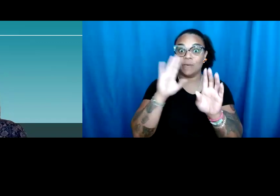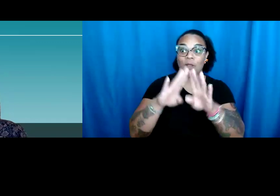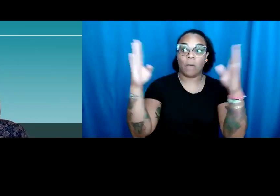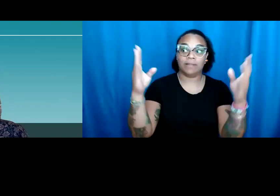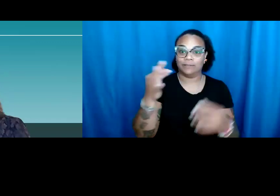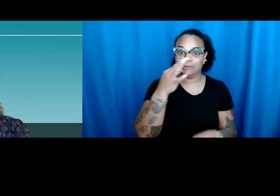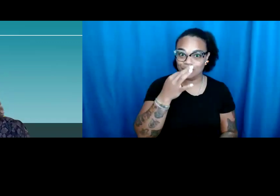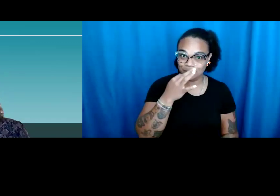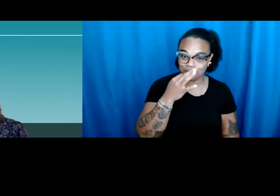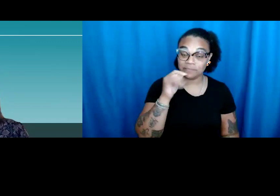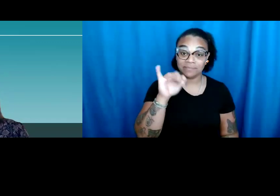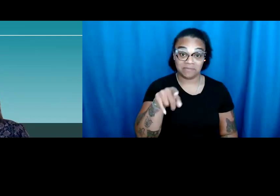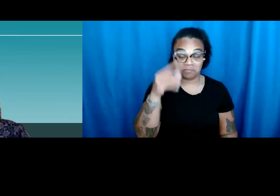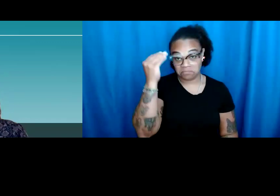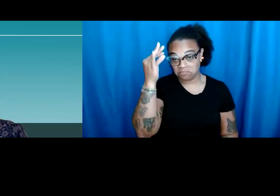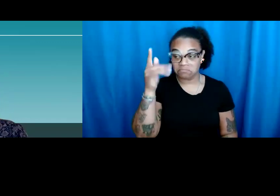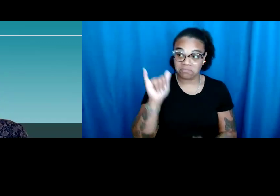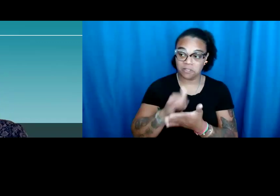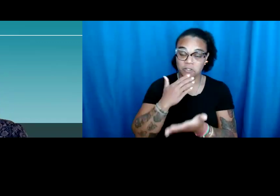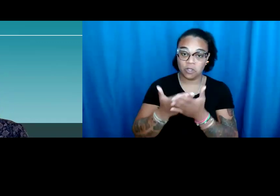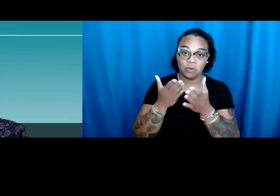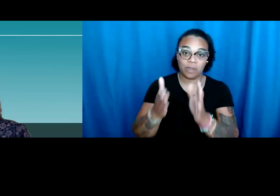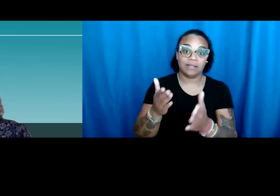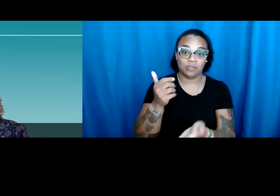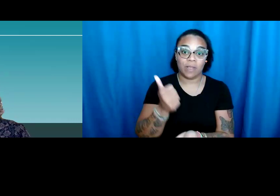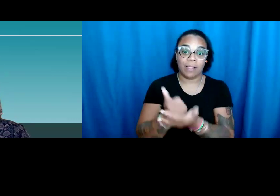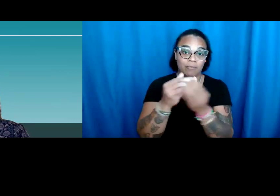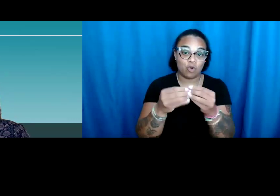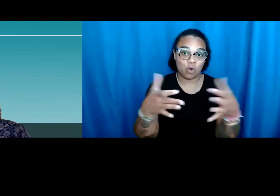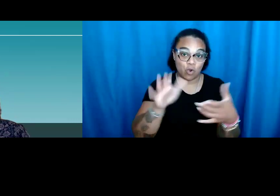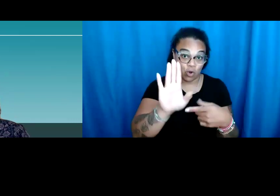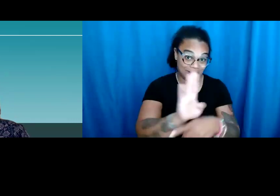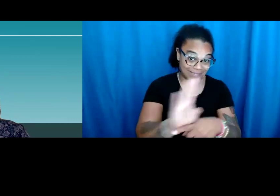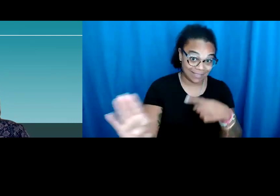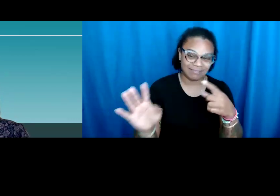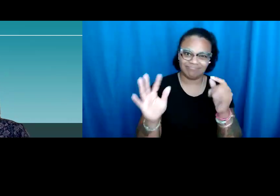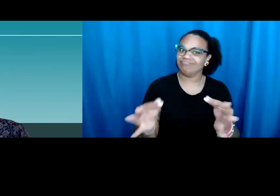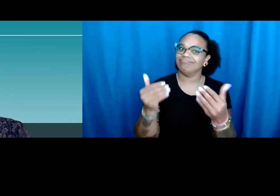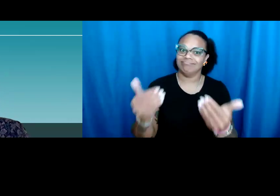And so if you are thinking that might be a way that you can help grow your business, definitely sign up.